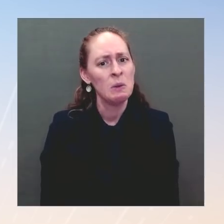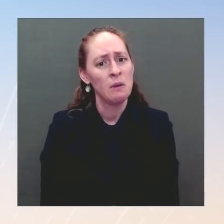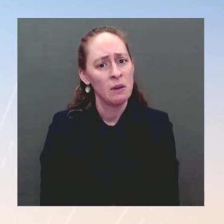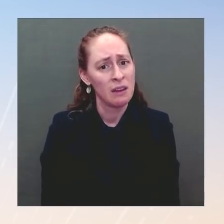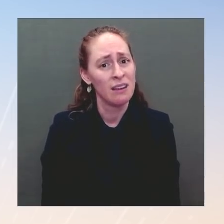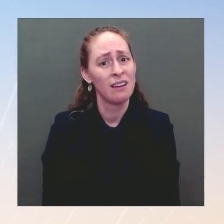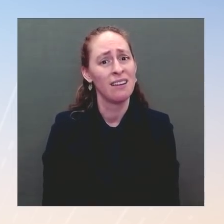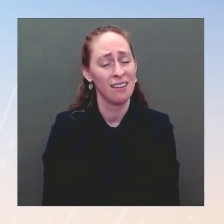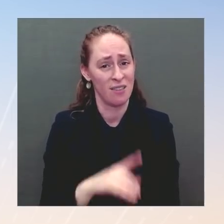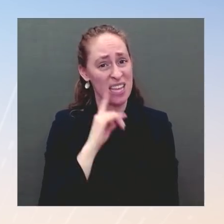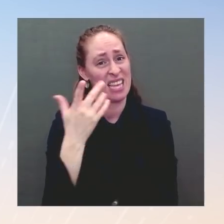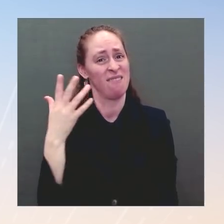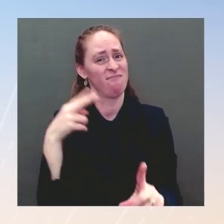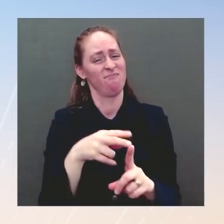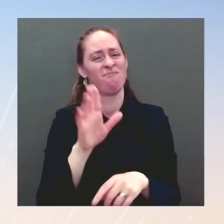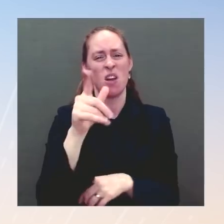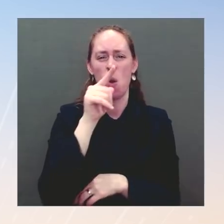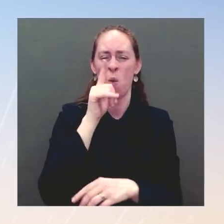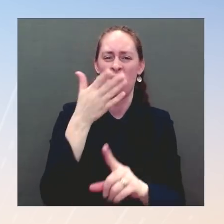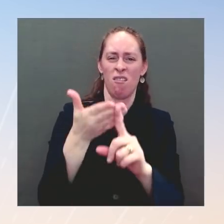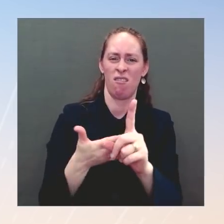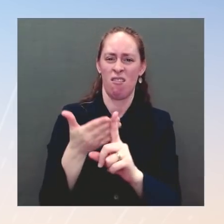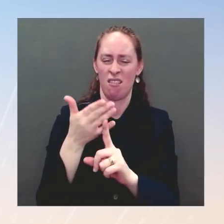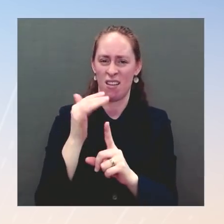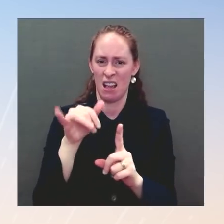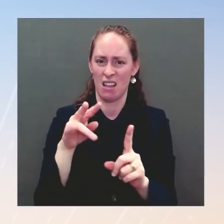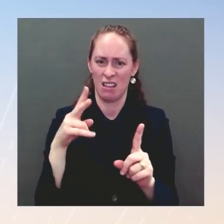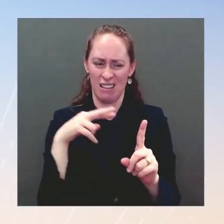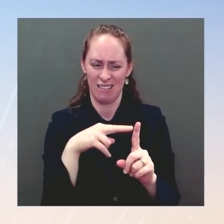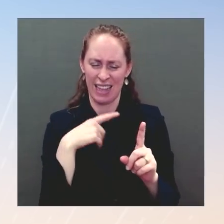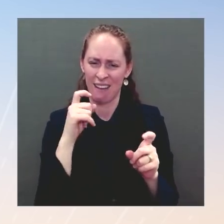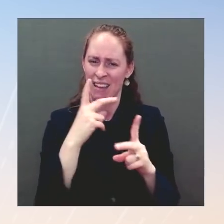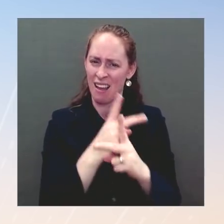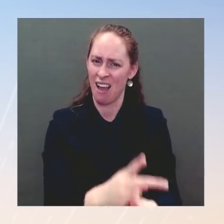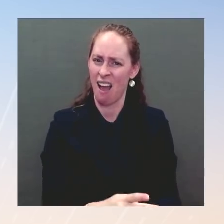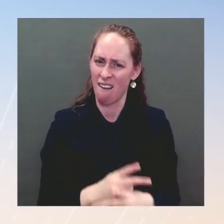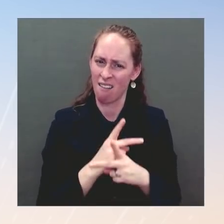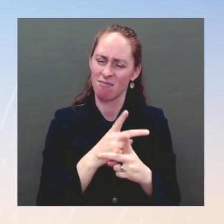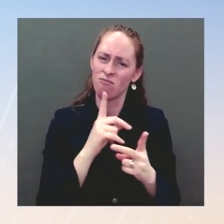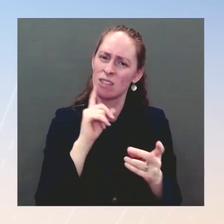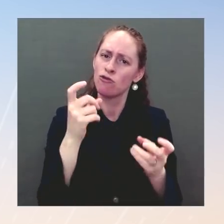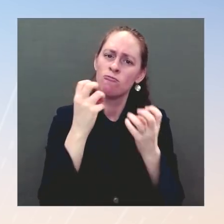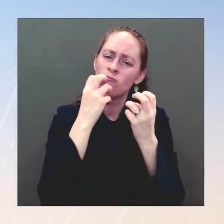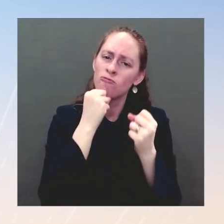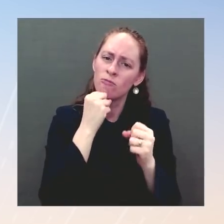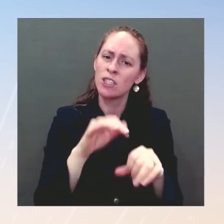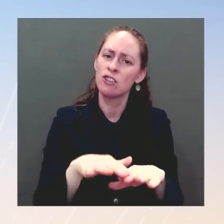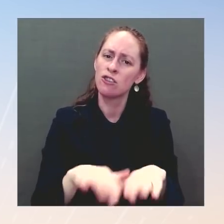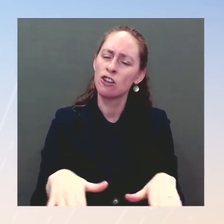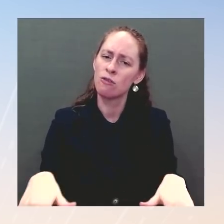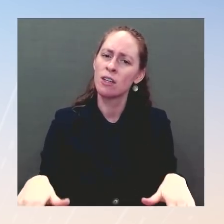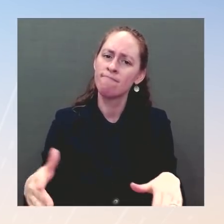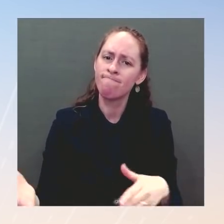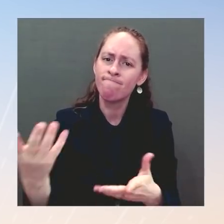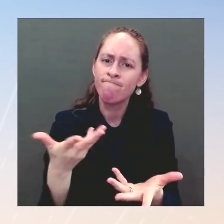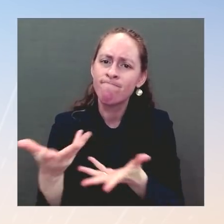caring for -- the safe care for unaccompanied children should be a part of what we all want to be active participants in. Go ahead.